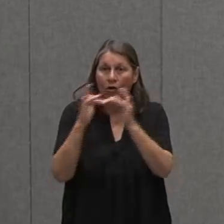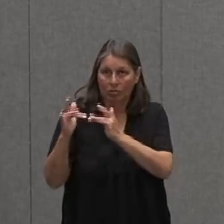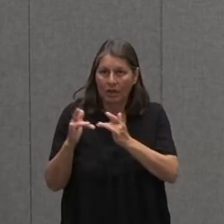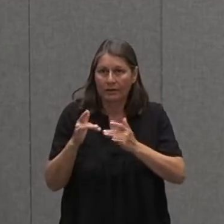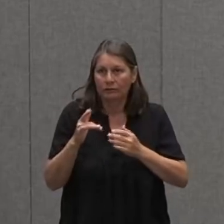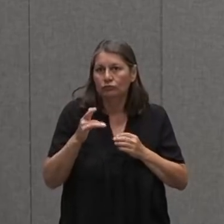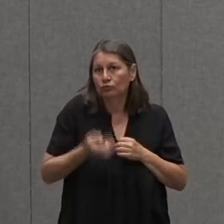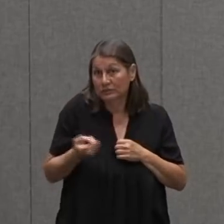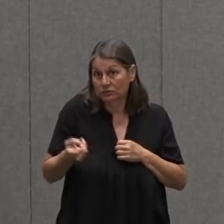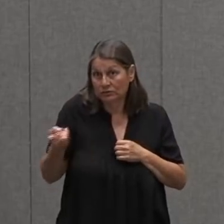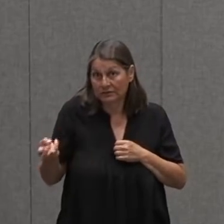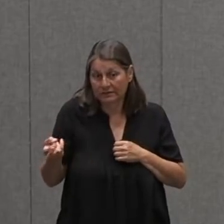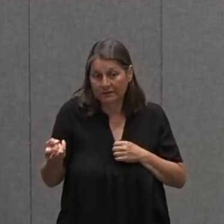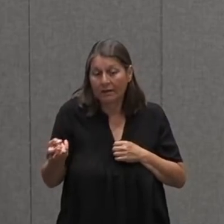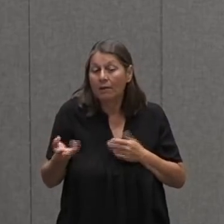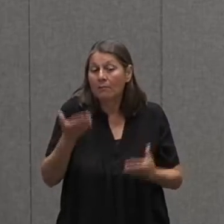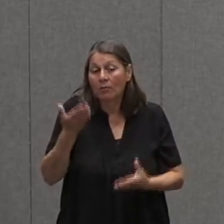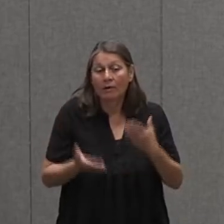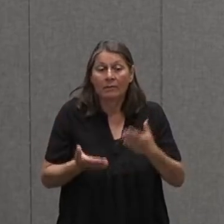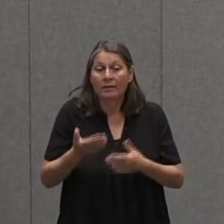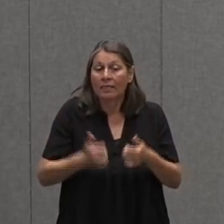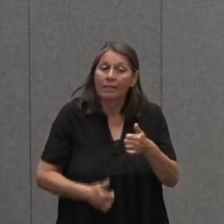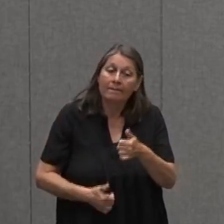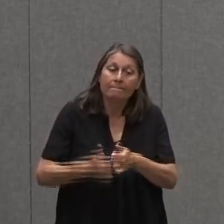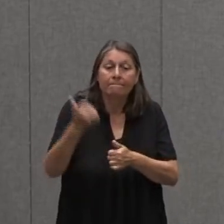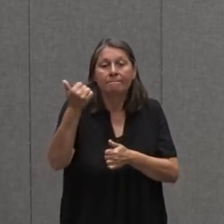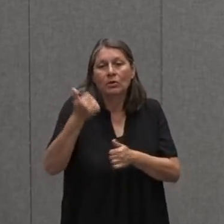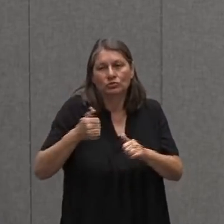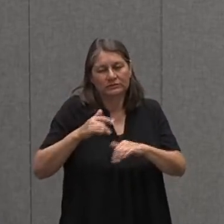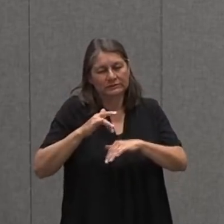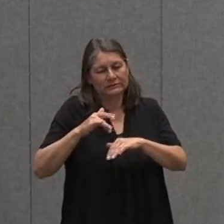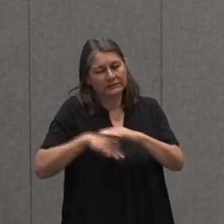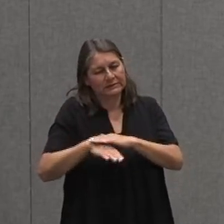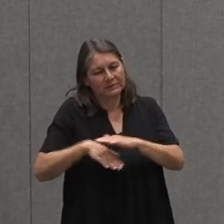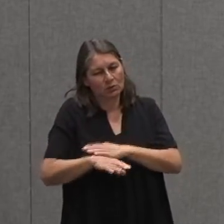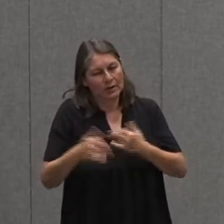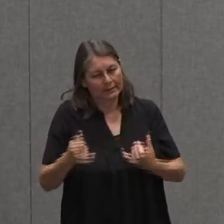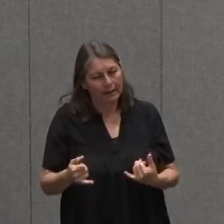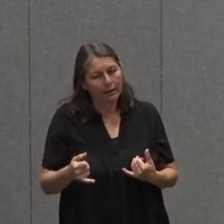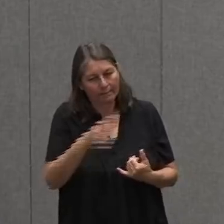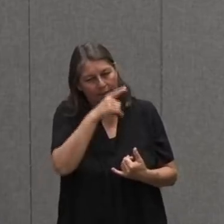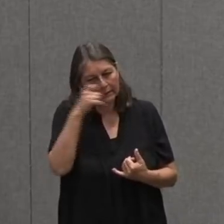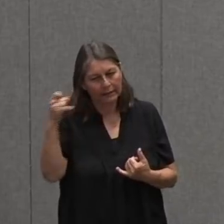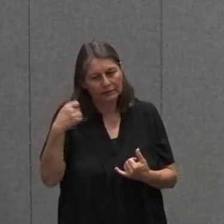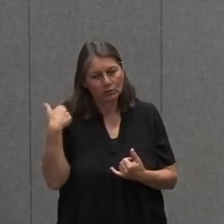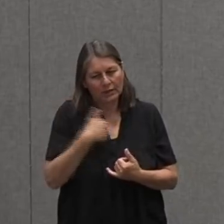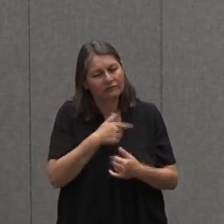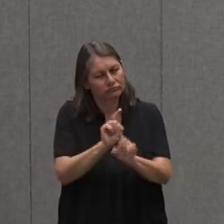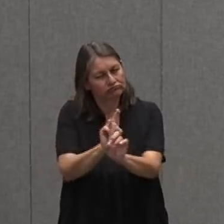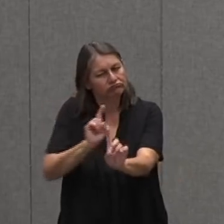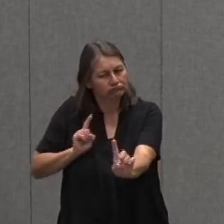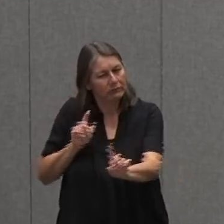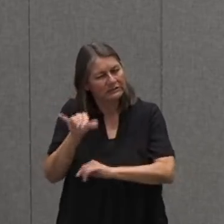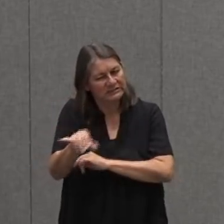are gonna be the most accessible right now because of the social distancing and the stay at home that we have to be doing.